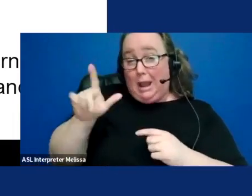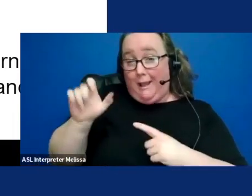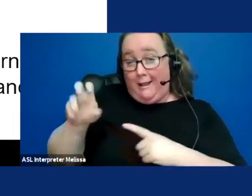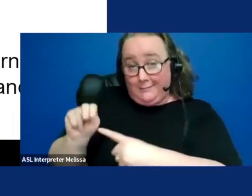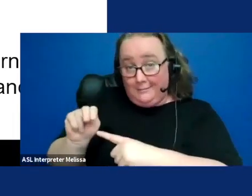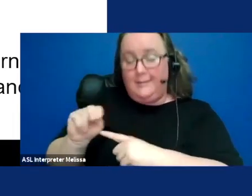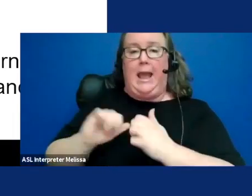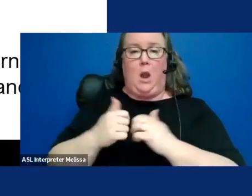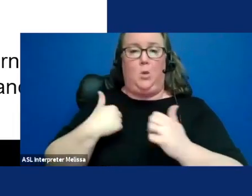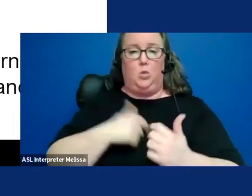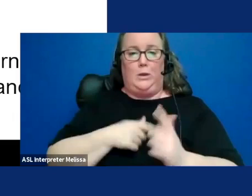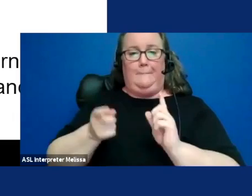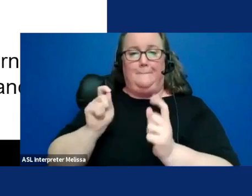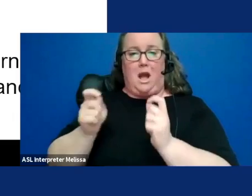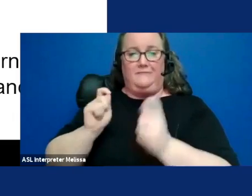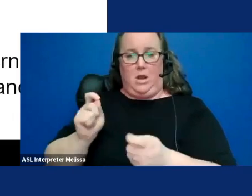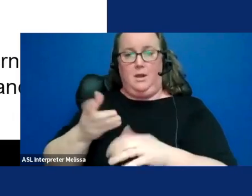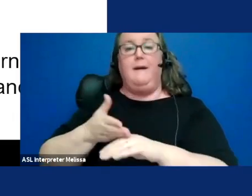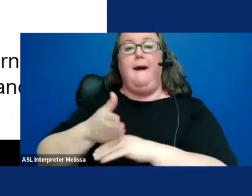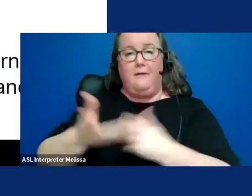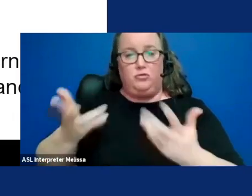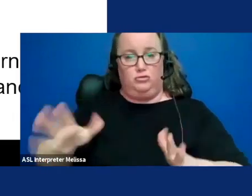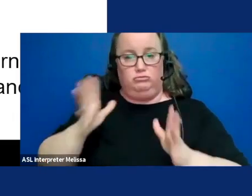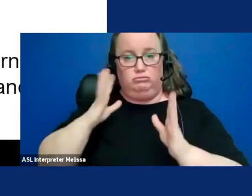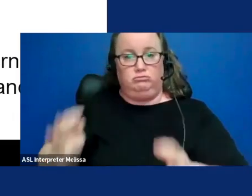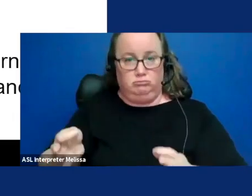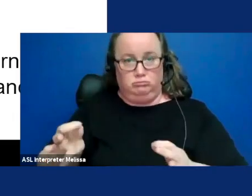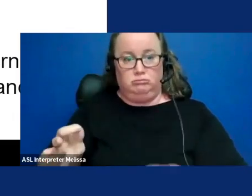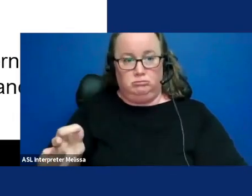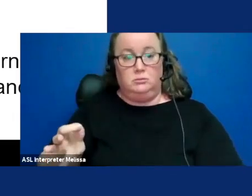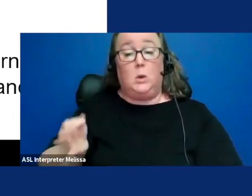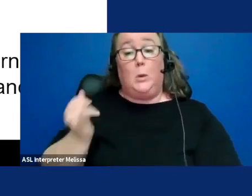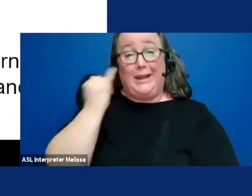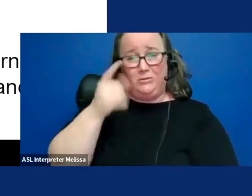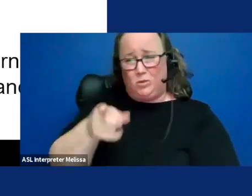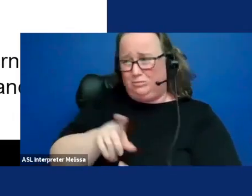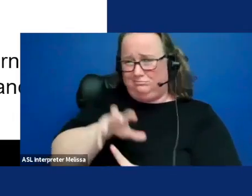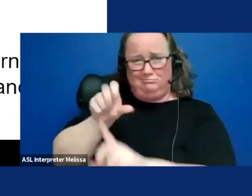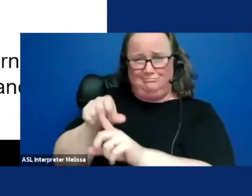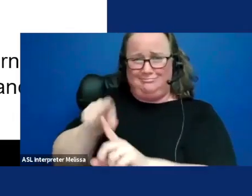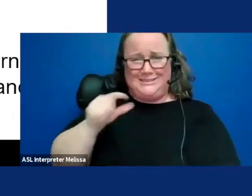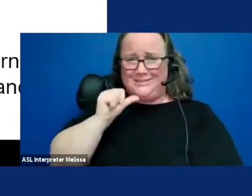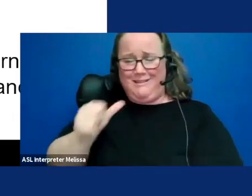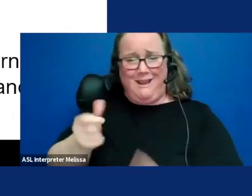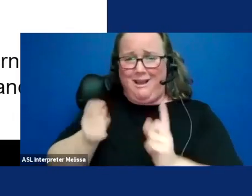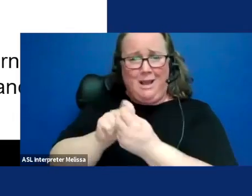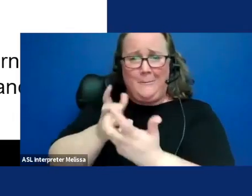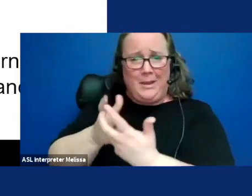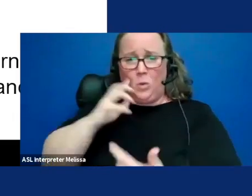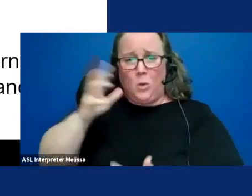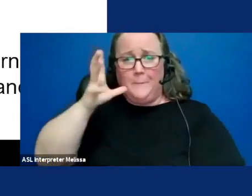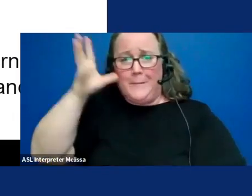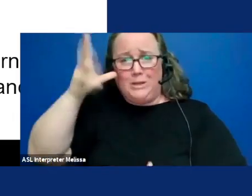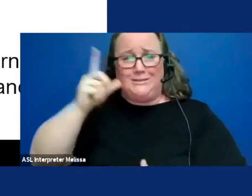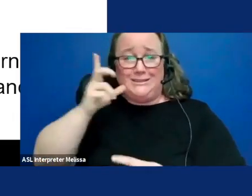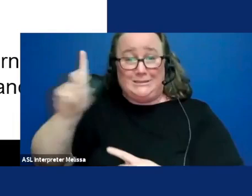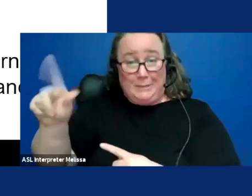And when you are attacking a case plan and saying it's not accommodative of a parent's disability, what you need to be prepared to do